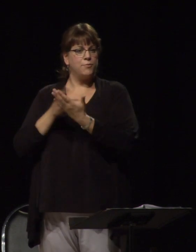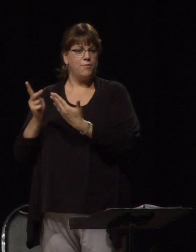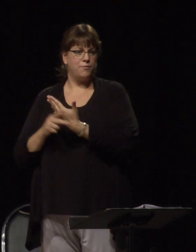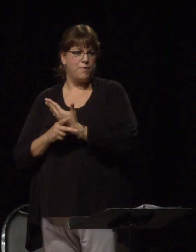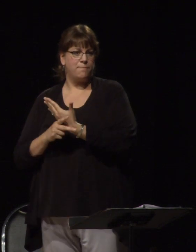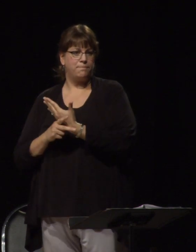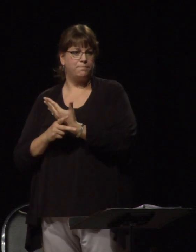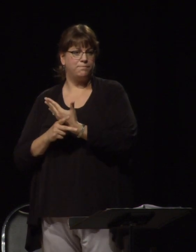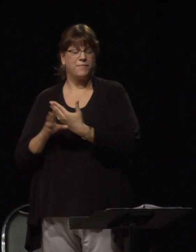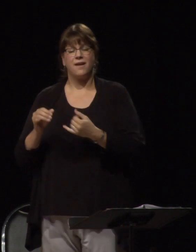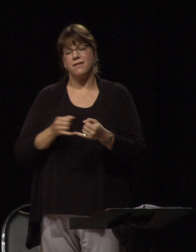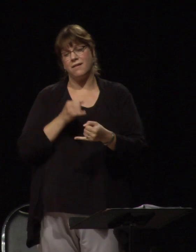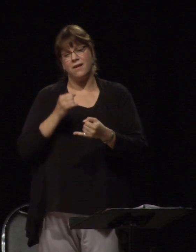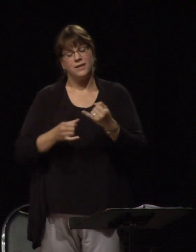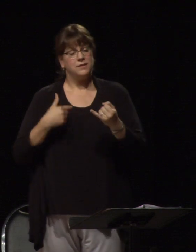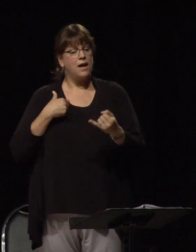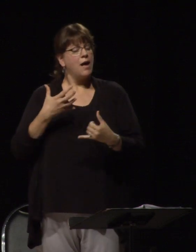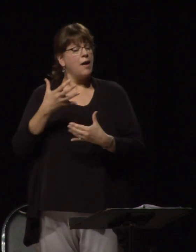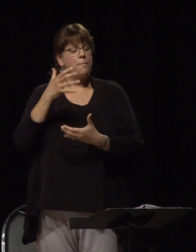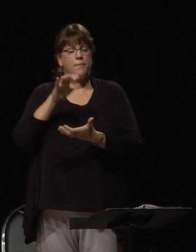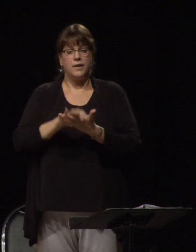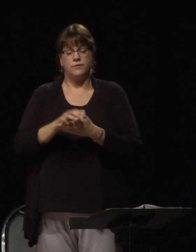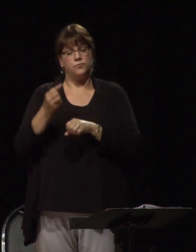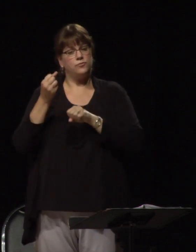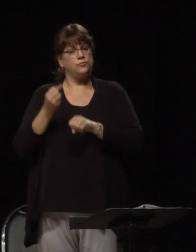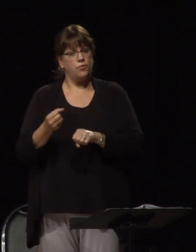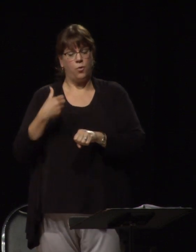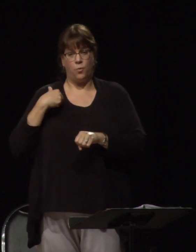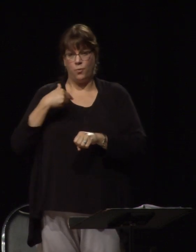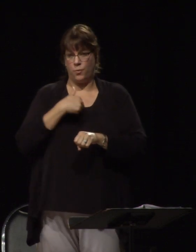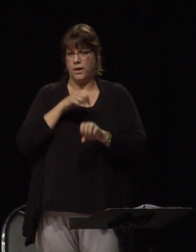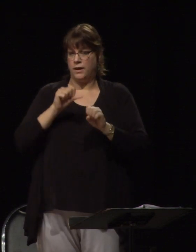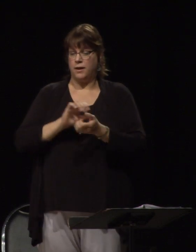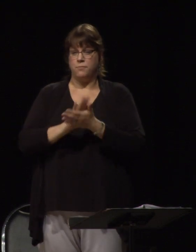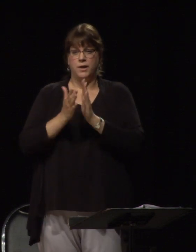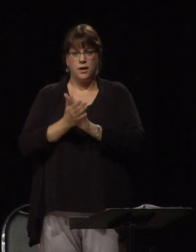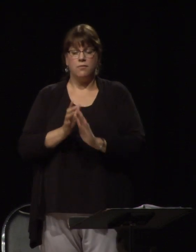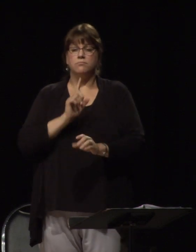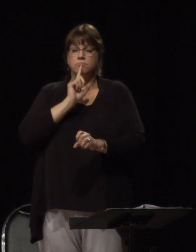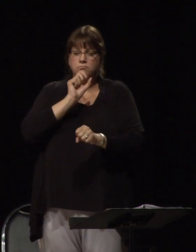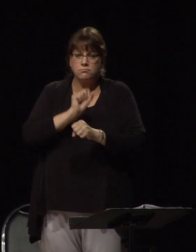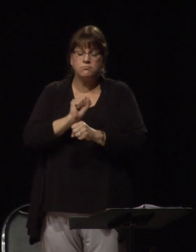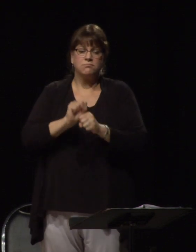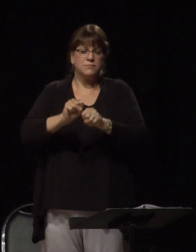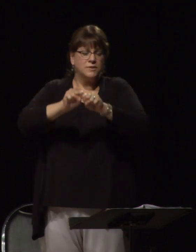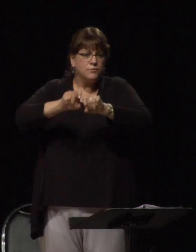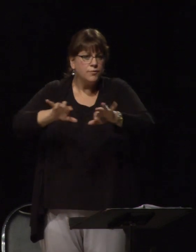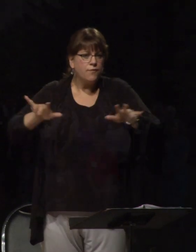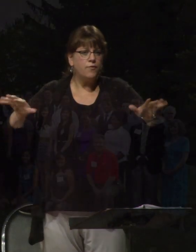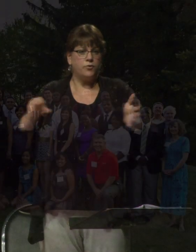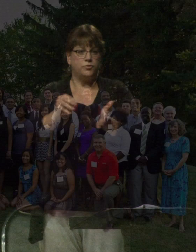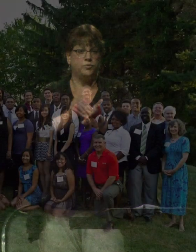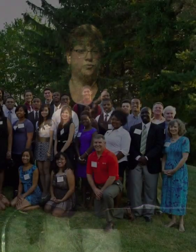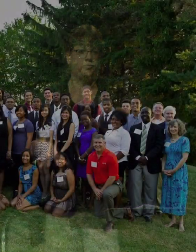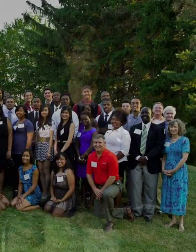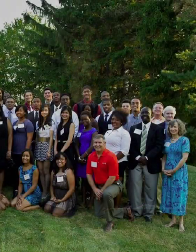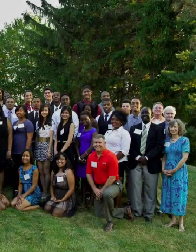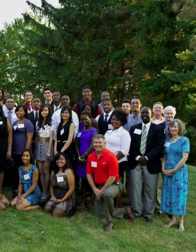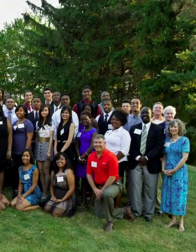NATIONAL LEADER IN THE EDUCATION OF A TRULY DIVERSE STUDENT BODY. RECENT SUPPORT PROGRAMS DEVELOPED BY OUR MULTICULTURAL